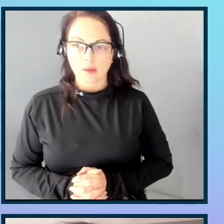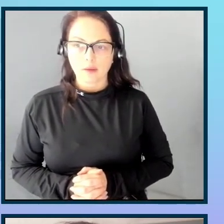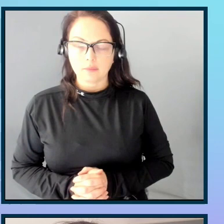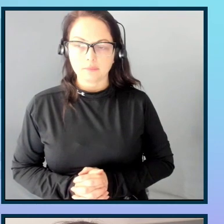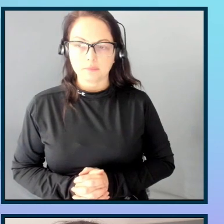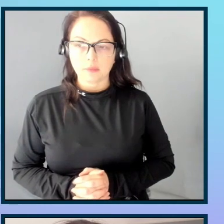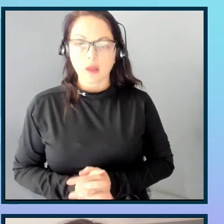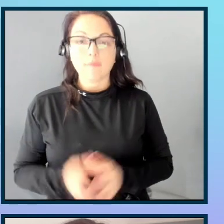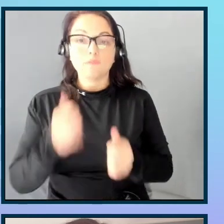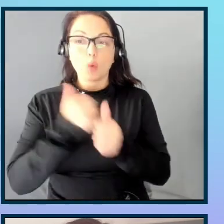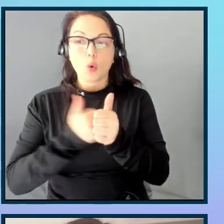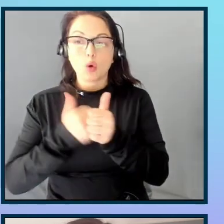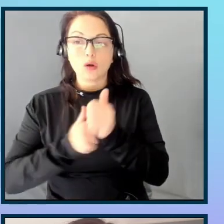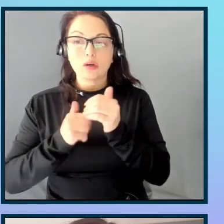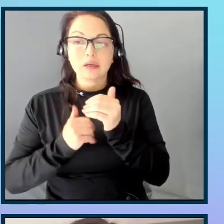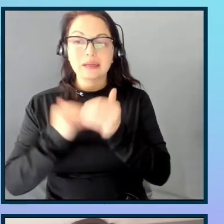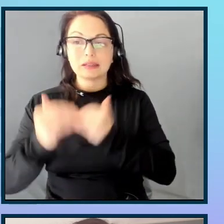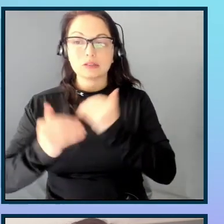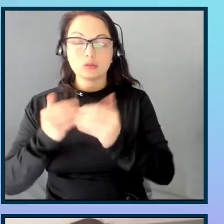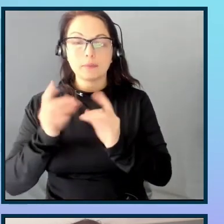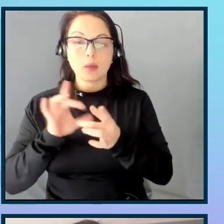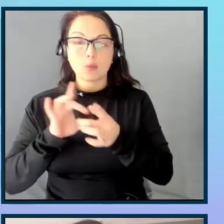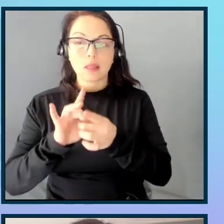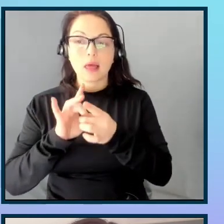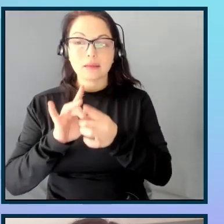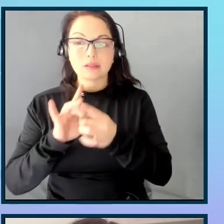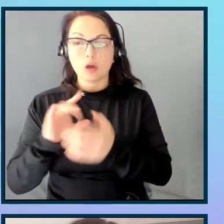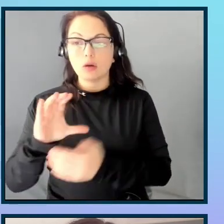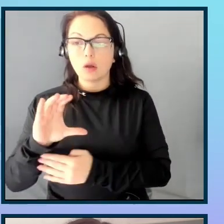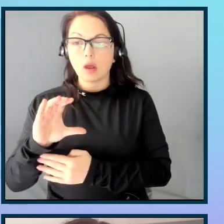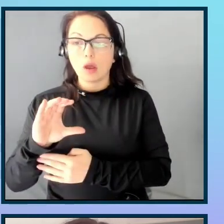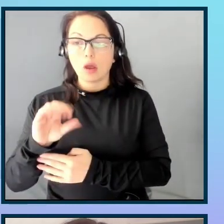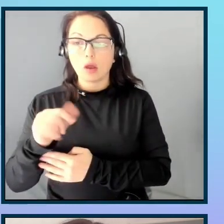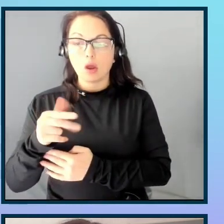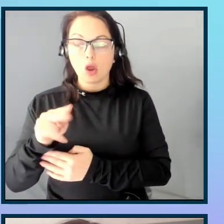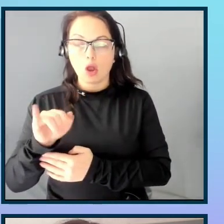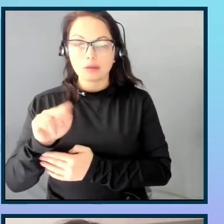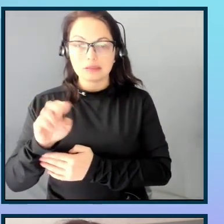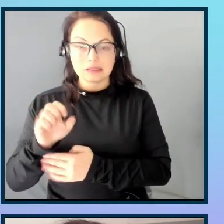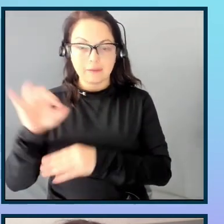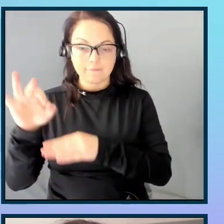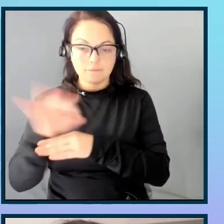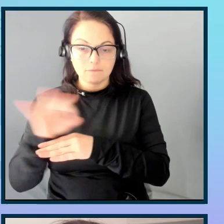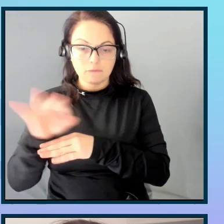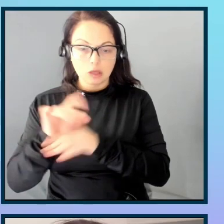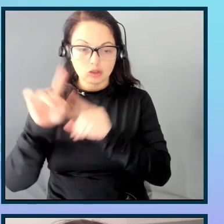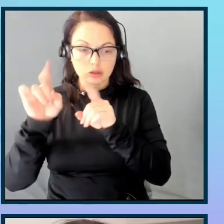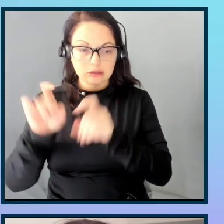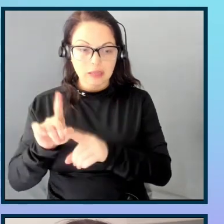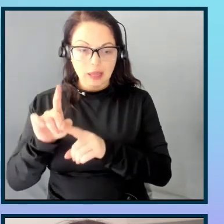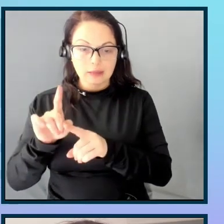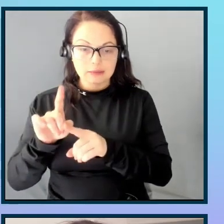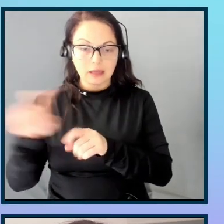that relies on a cognitive function test, at least one other authentication method is available